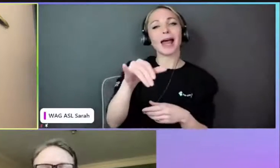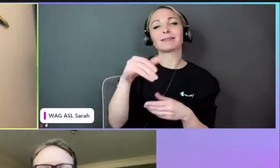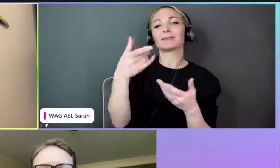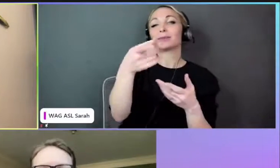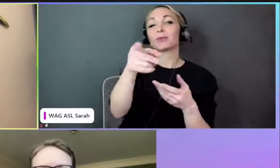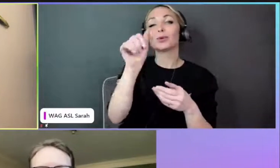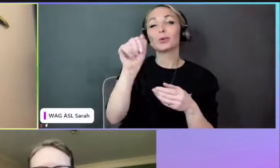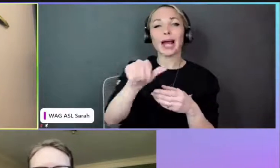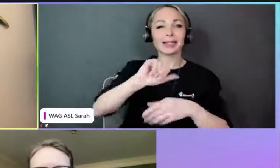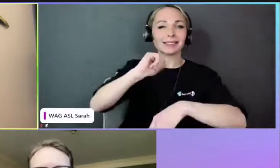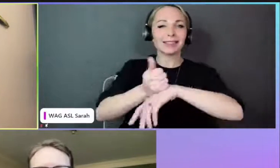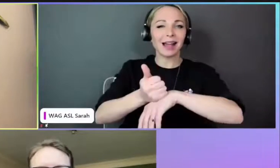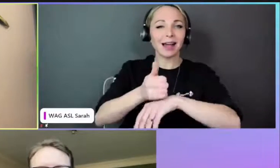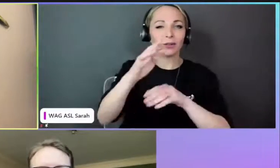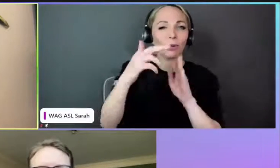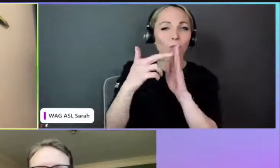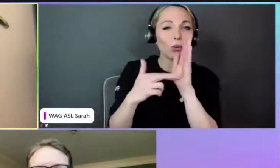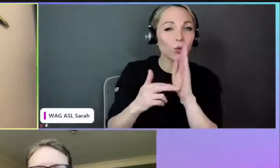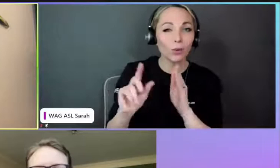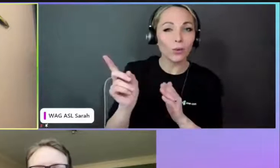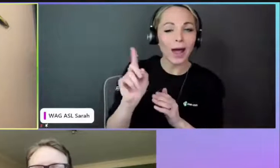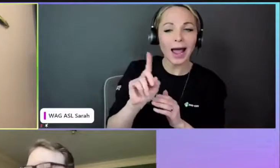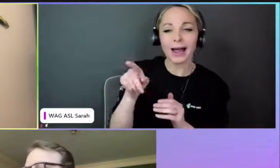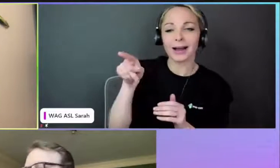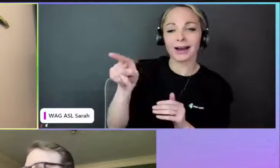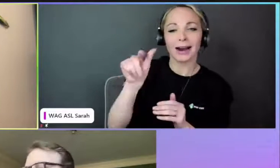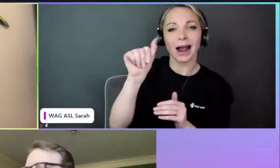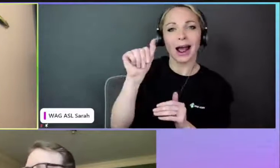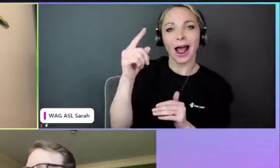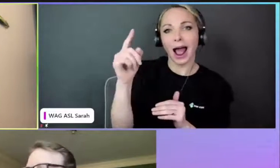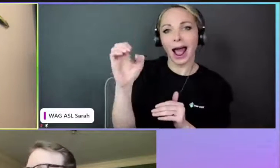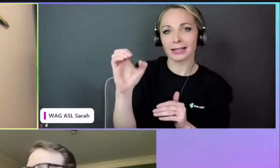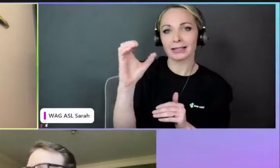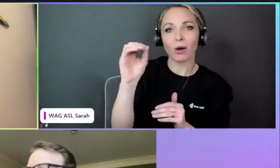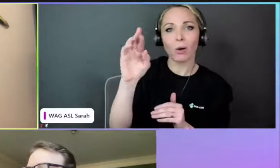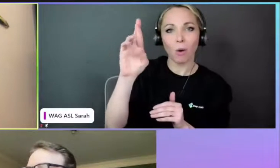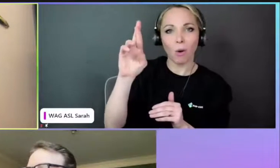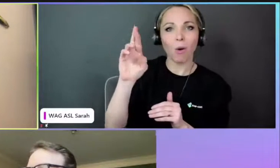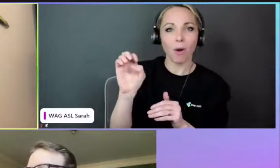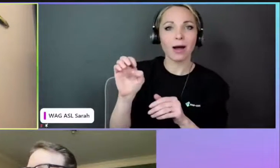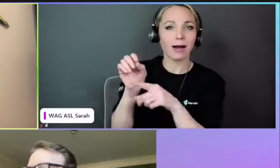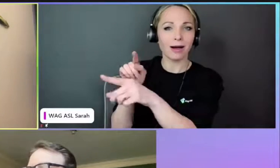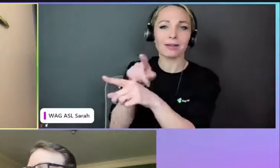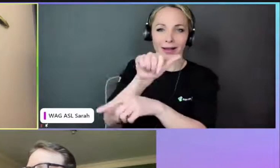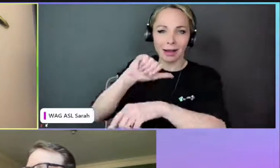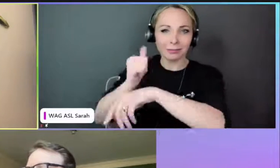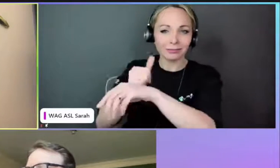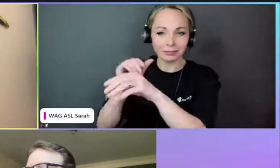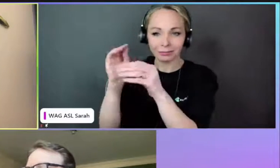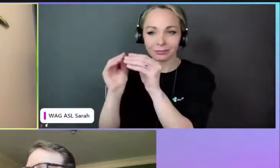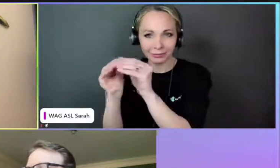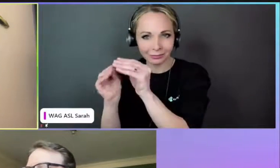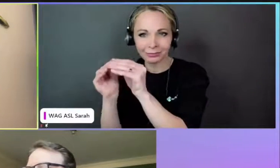but on the backend from that, creating issues or tickets coming out of axe Developer Hub reports.